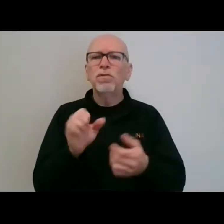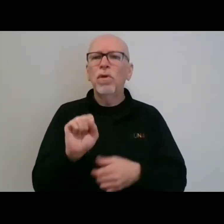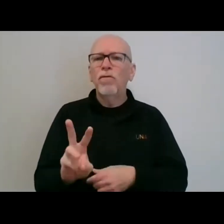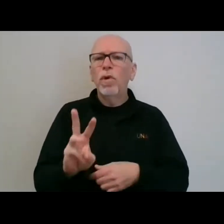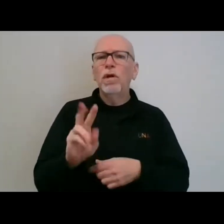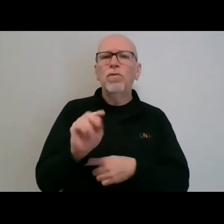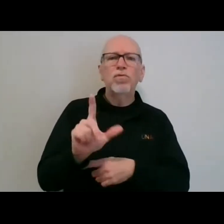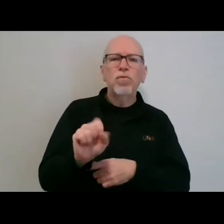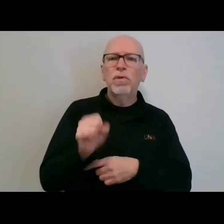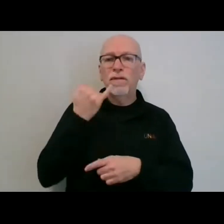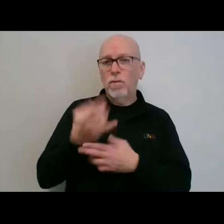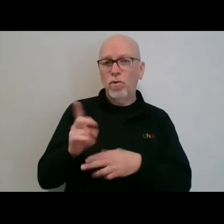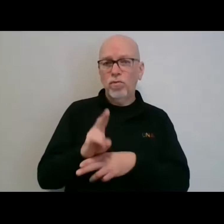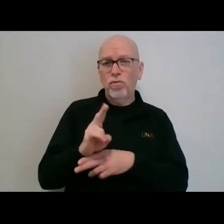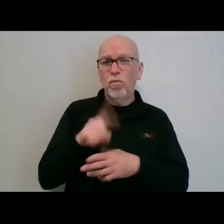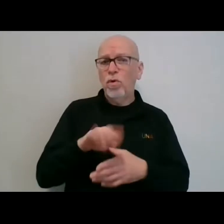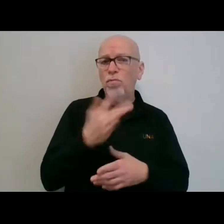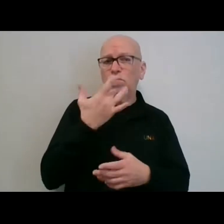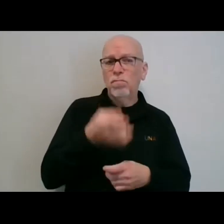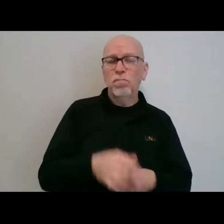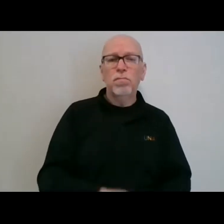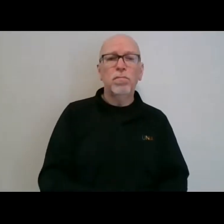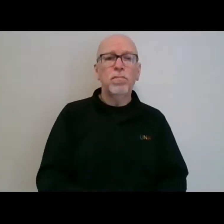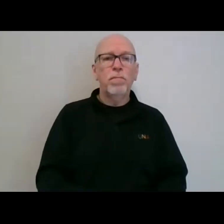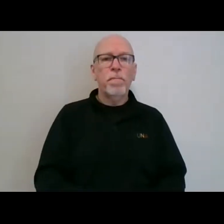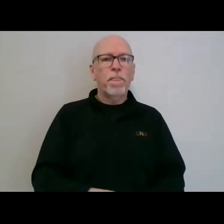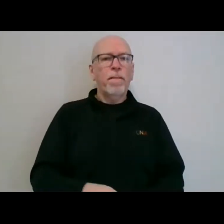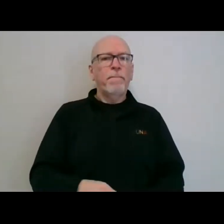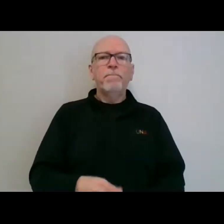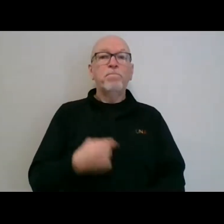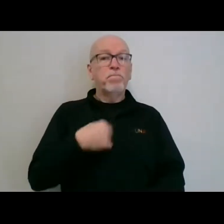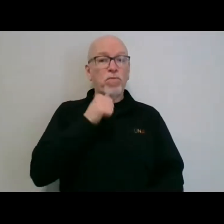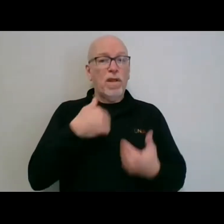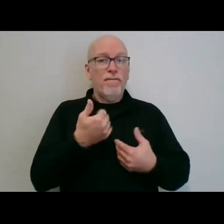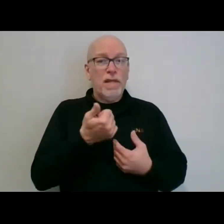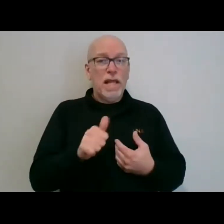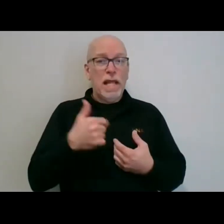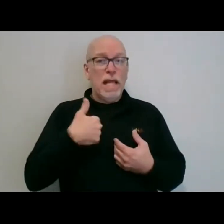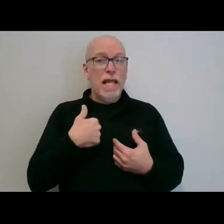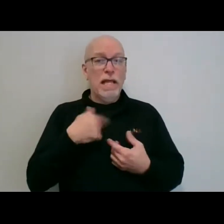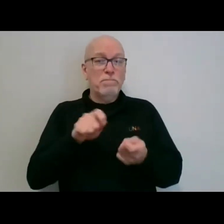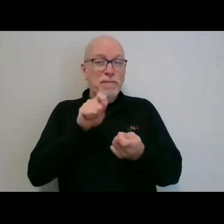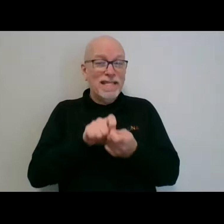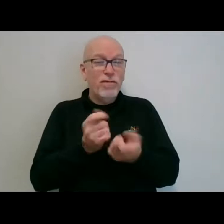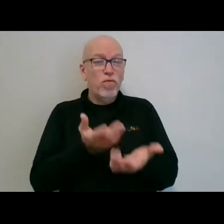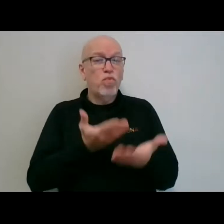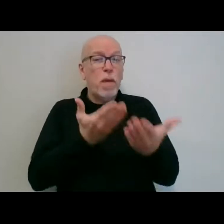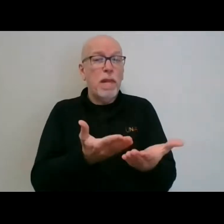if someone's going to utilize that? I don't have any ones that I would recommend specifically over others,